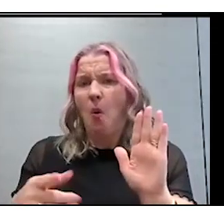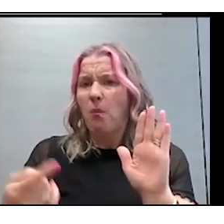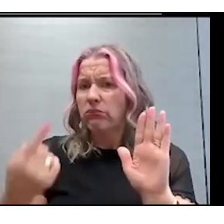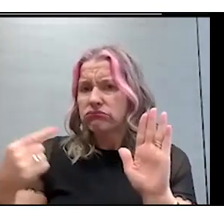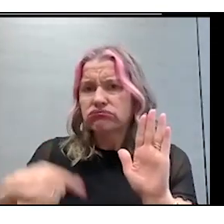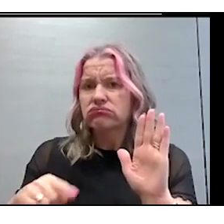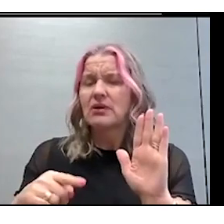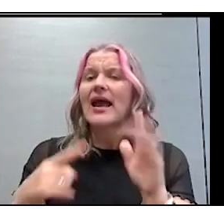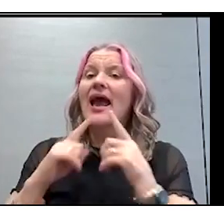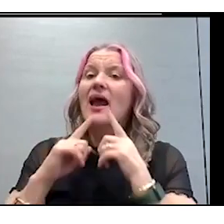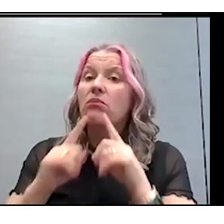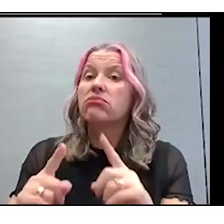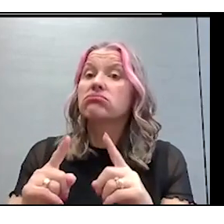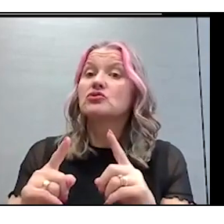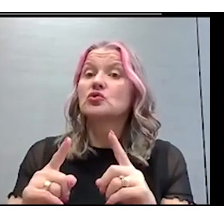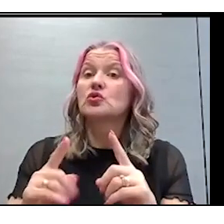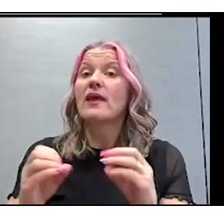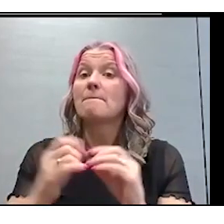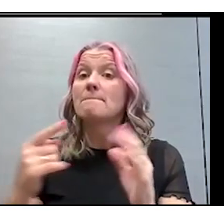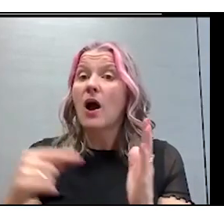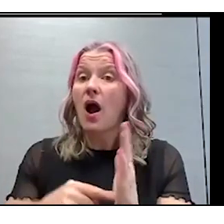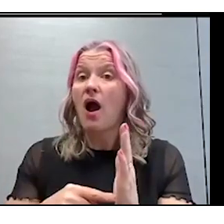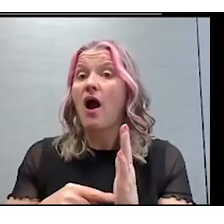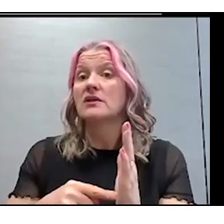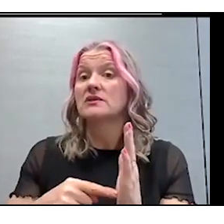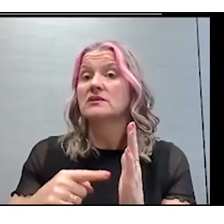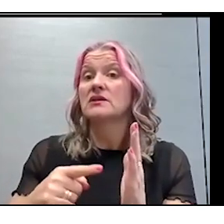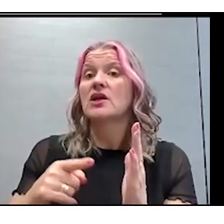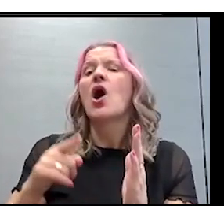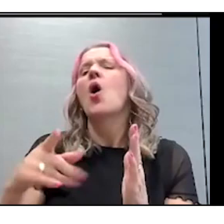Instructed the bot to do that, then wanted to purchase a car for $1.00